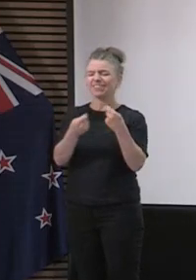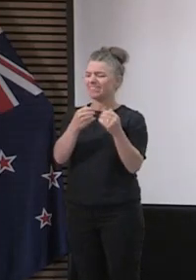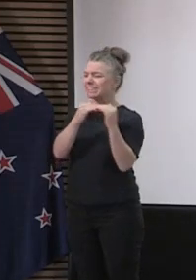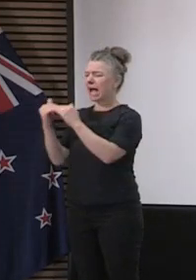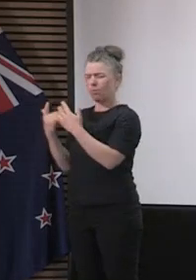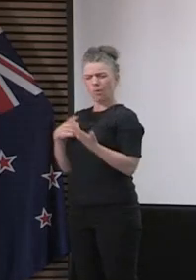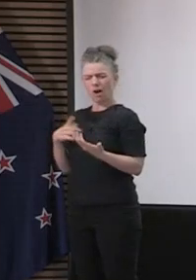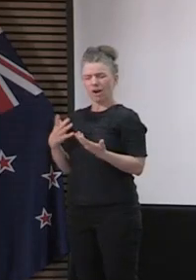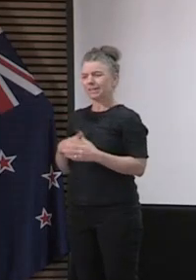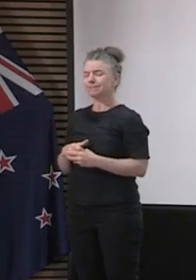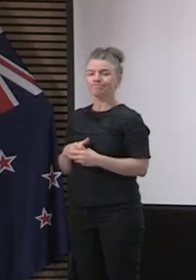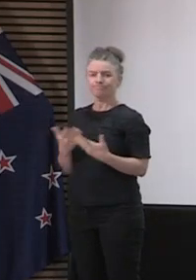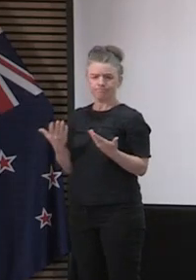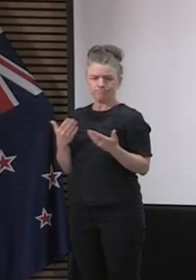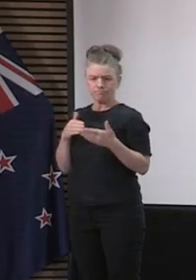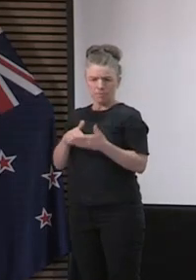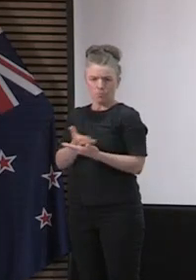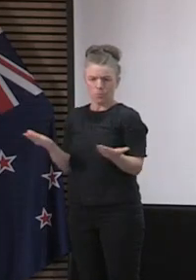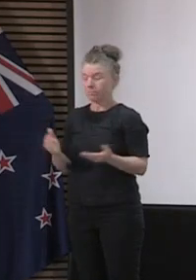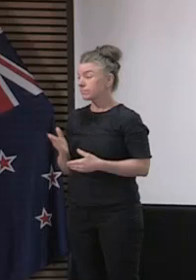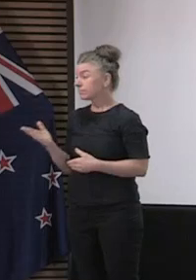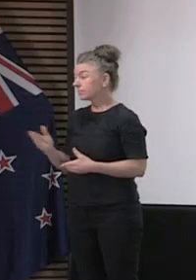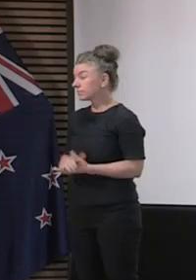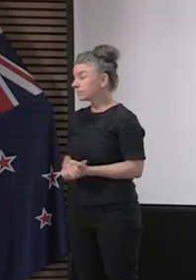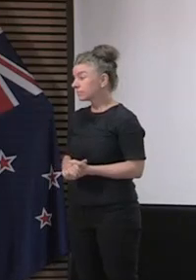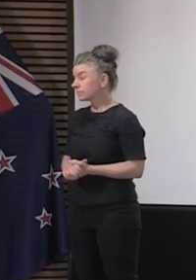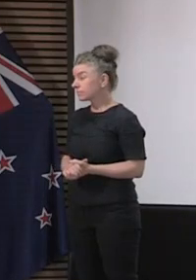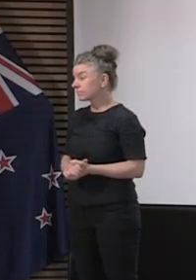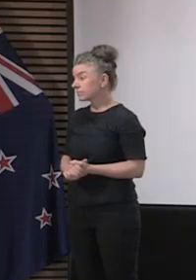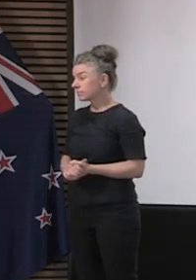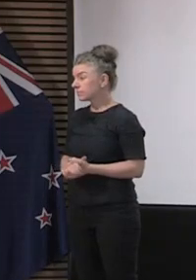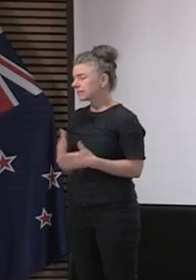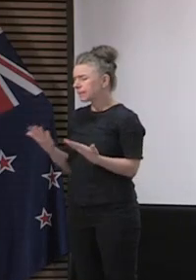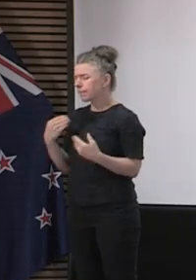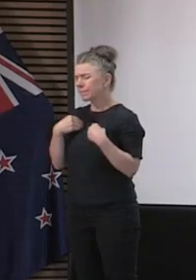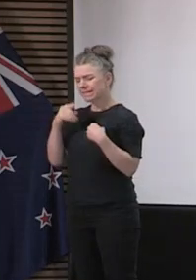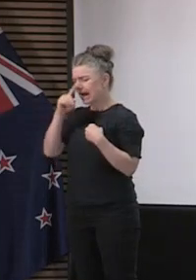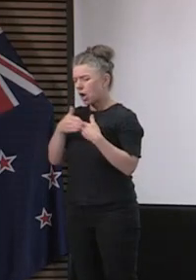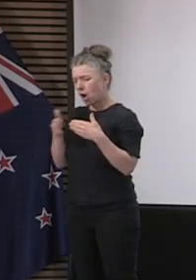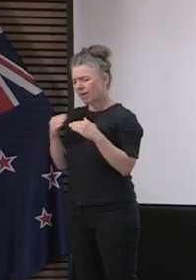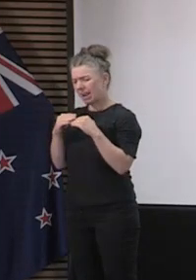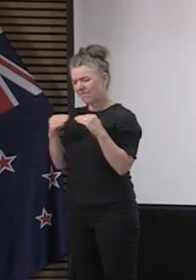Oprah principle - you get a prize, you get a prize? No. (SPEAKS INDISTINCTLY) more financial